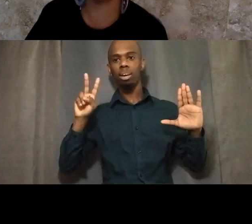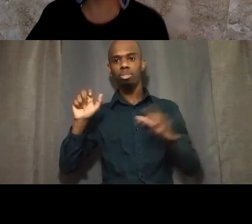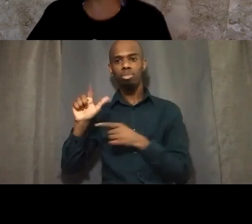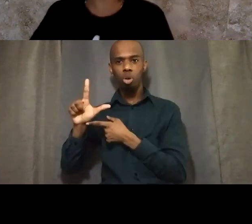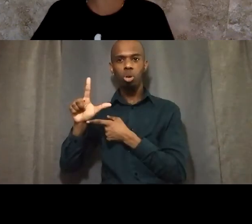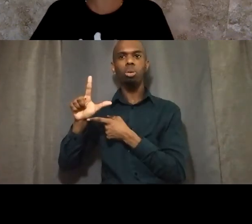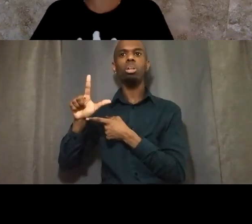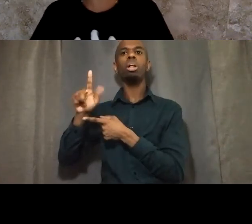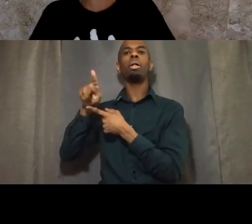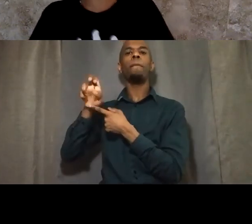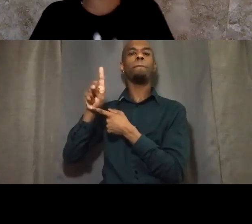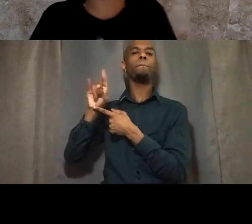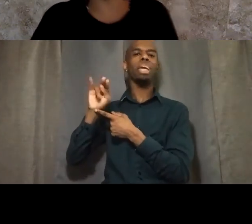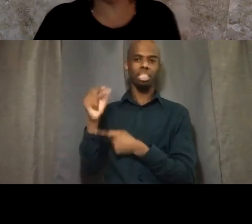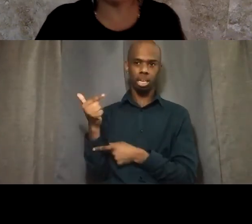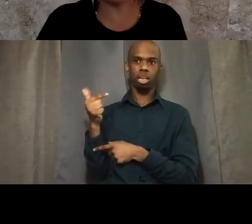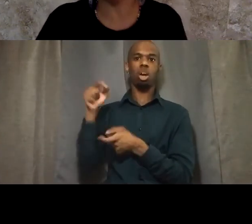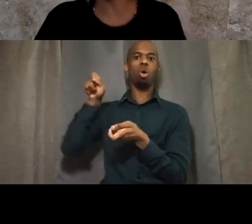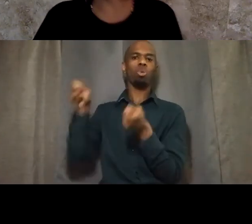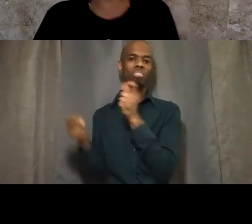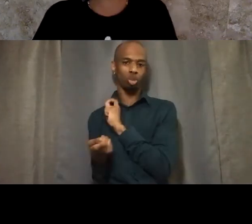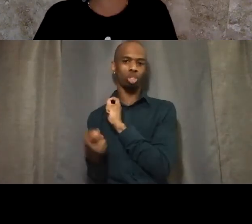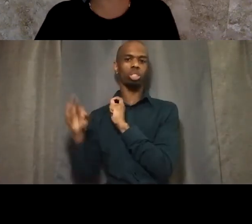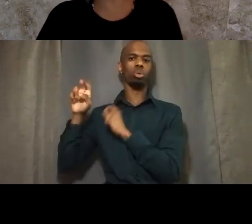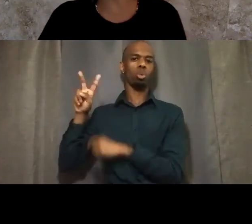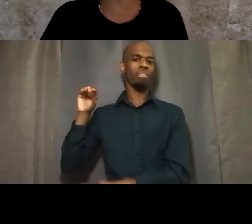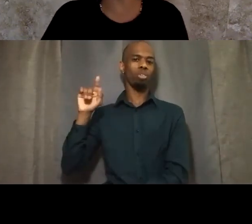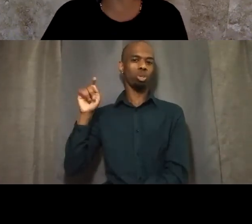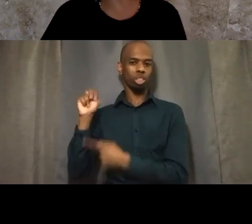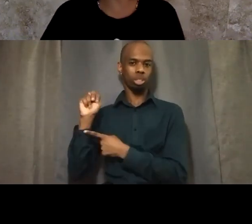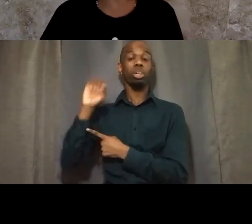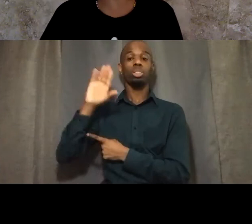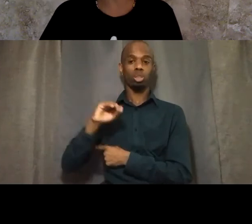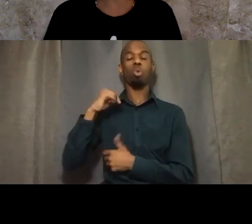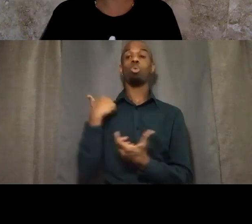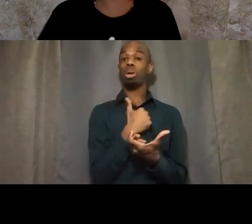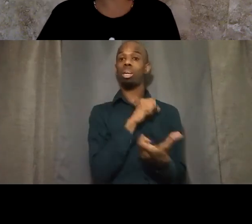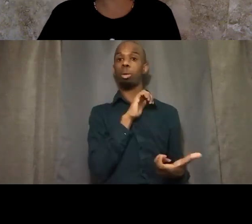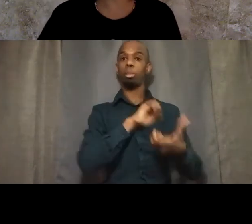we did so in a very deliberate way, right. We partnered with OneUnited Bank because they provided us